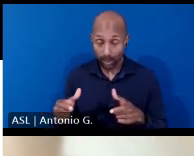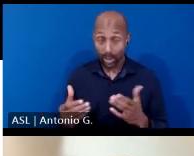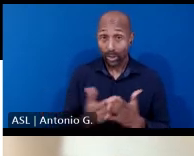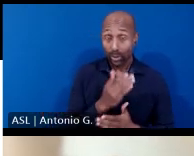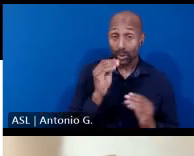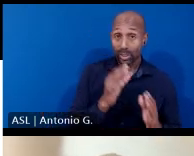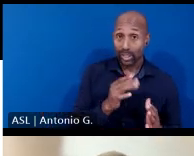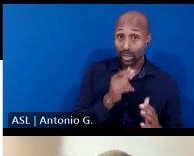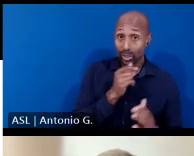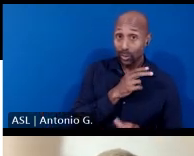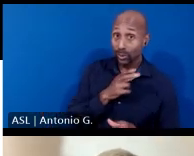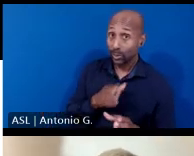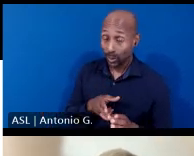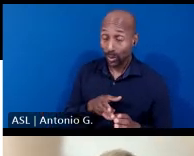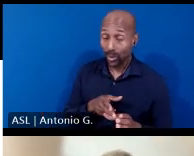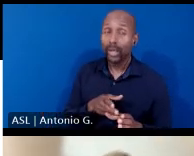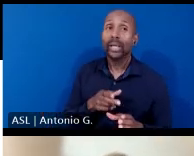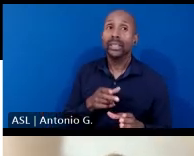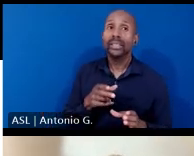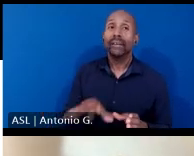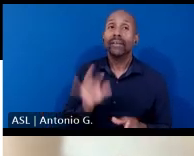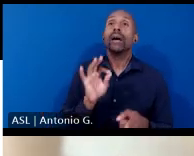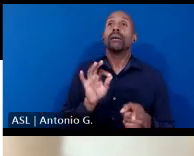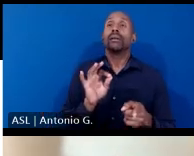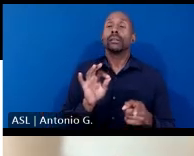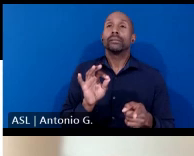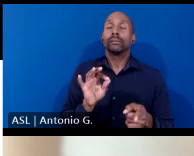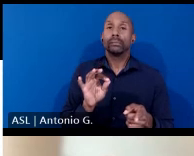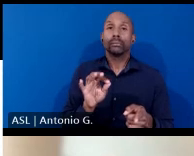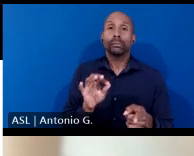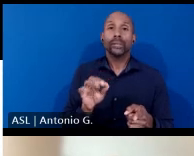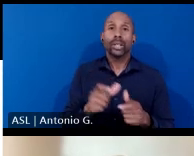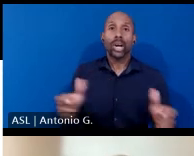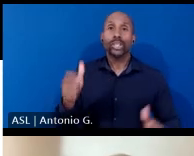larger classes because they can't find enough math teachers